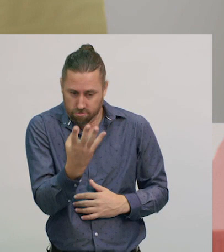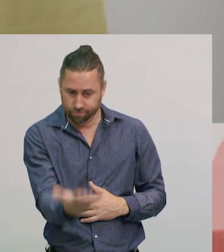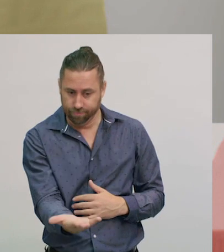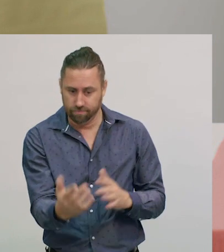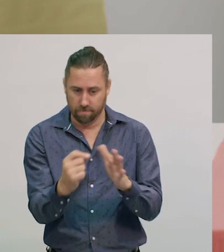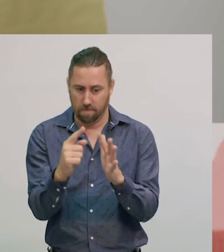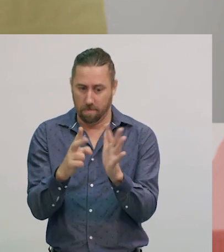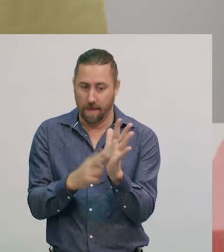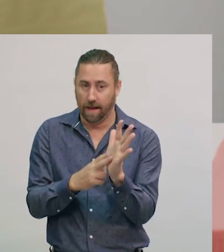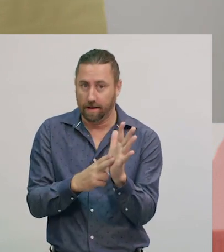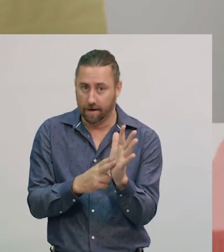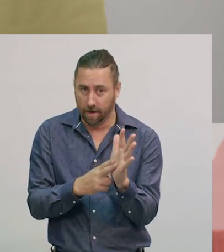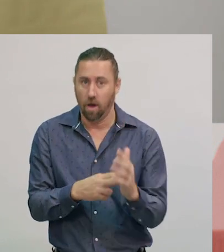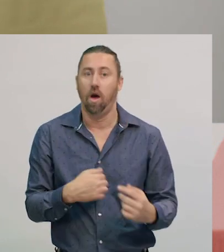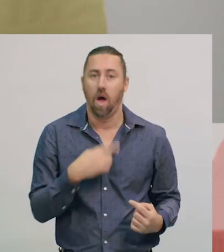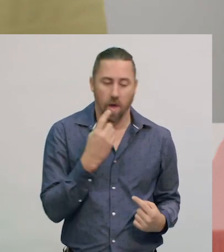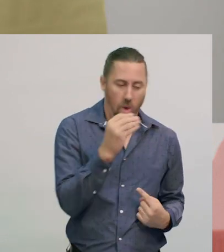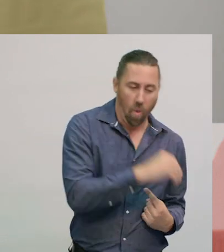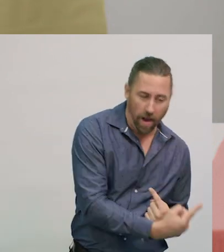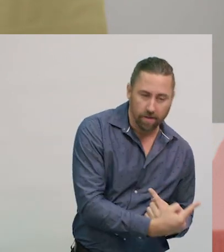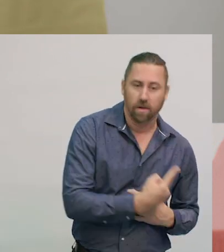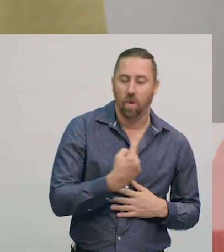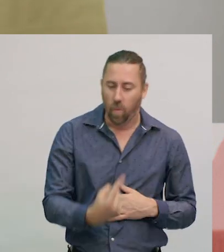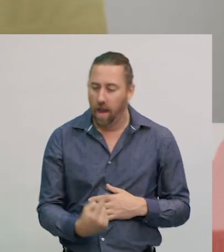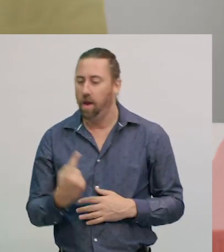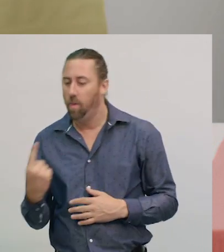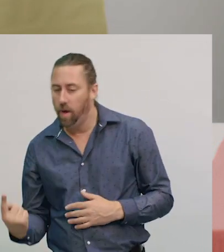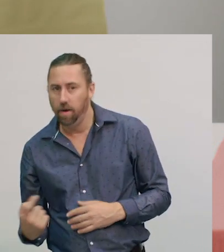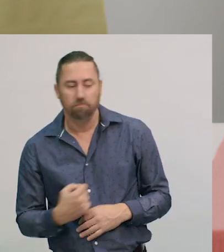until there are no pens left.